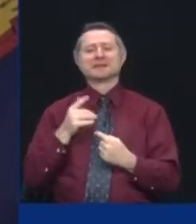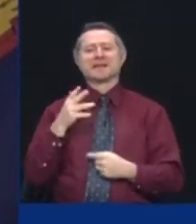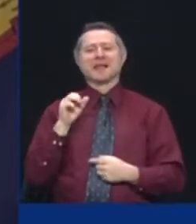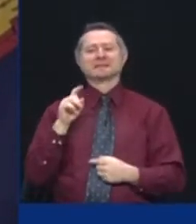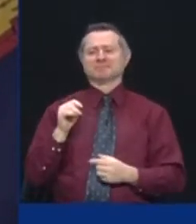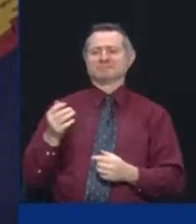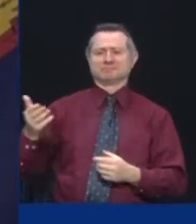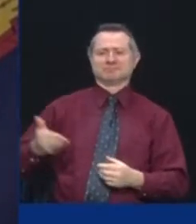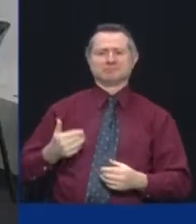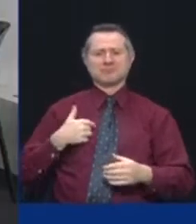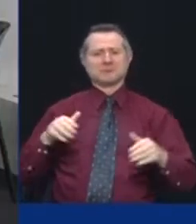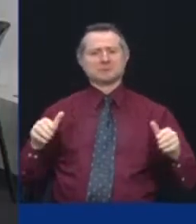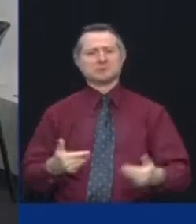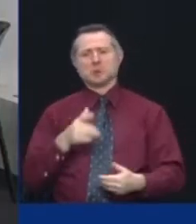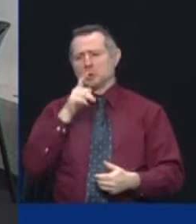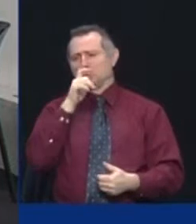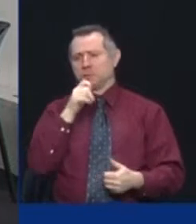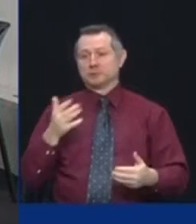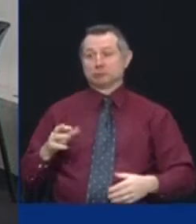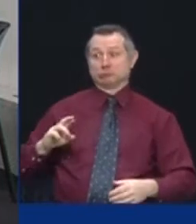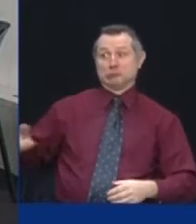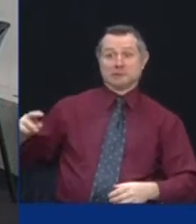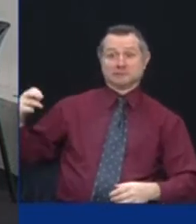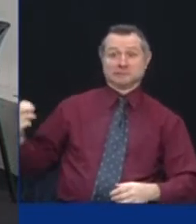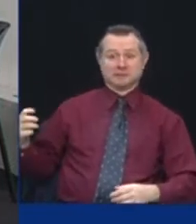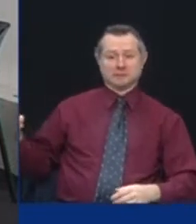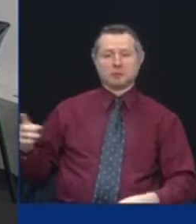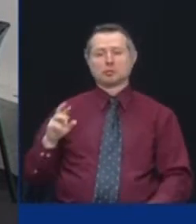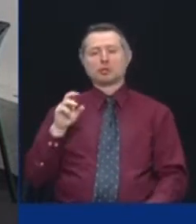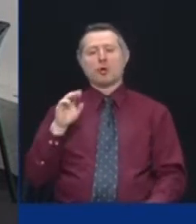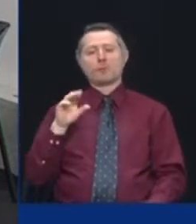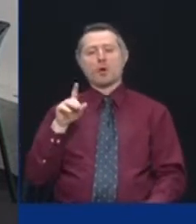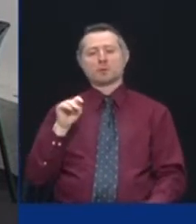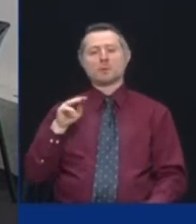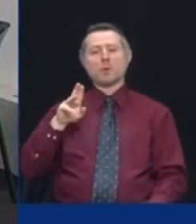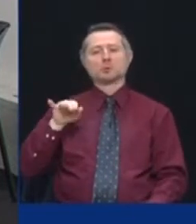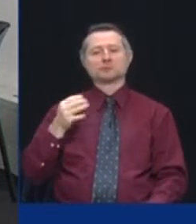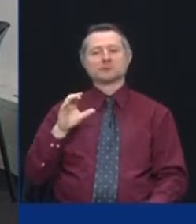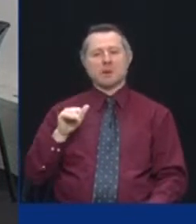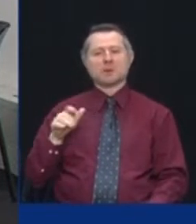TELL THE TRUTH. WELCOME, EVERYONE. WE HAVE SOME SPECIAL GUESTS TODAY. SO LET ME INTRODUCE WHO IS WITH US.